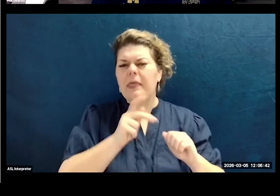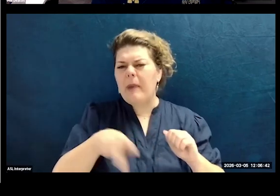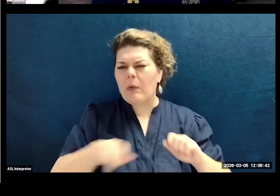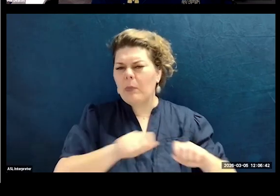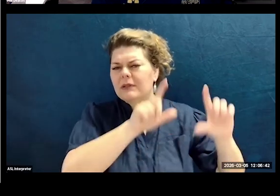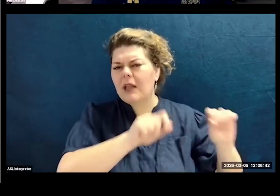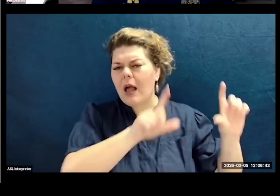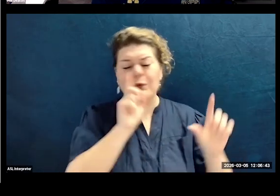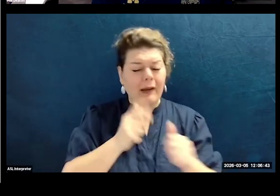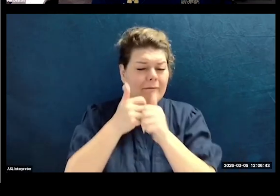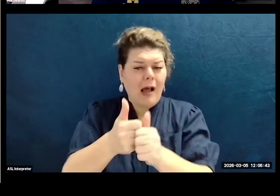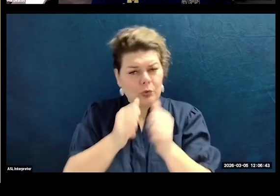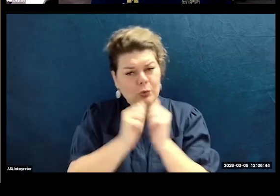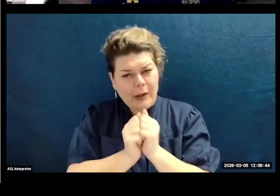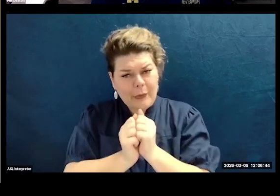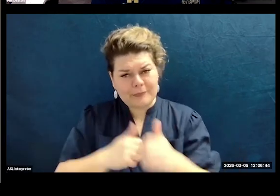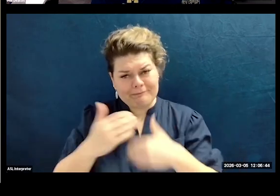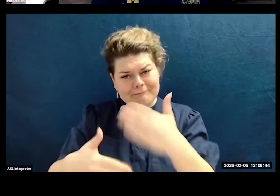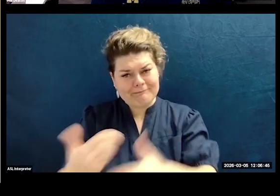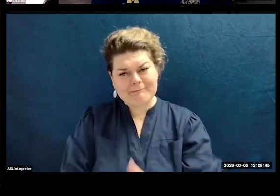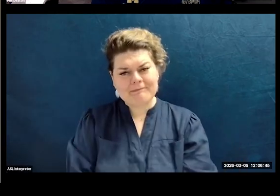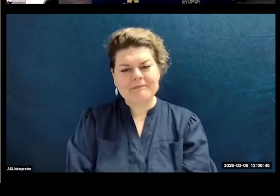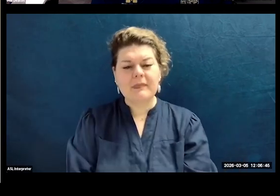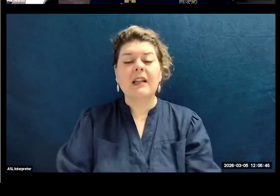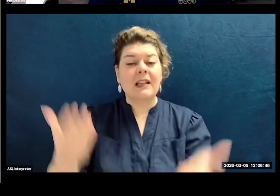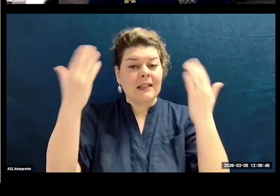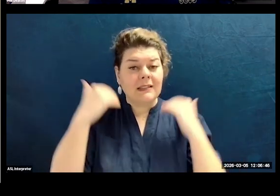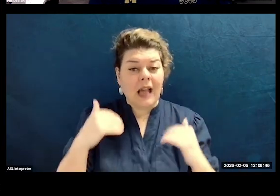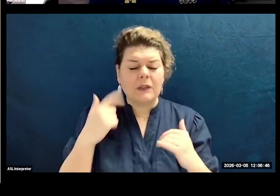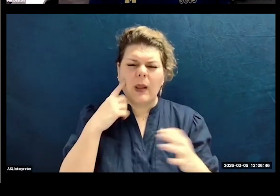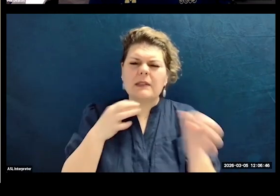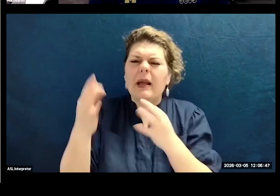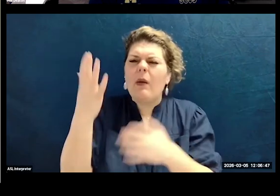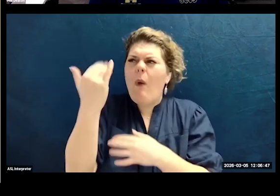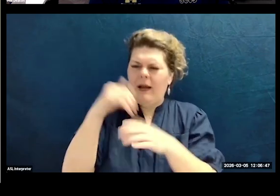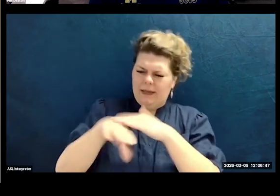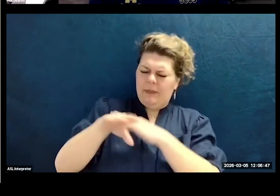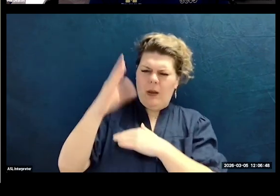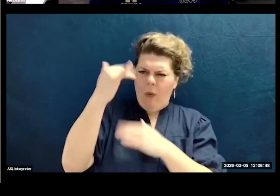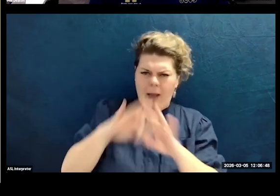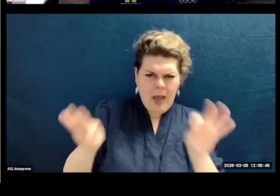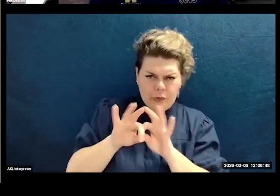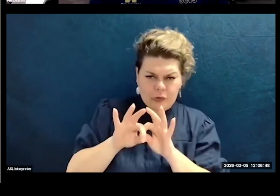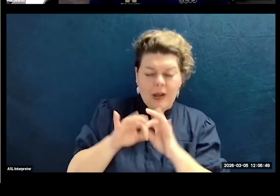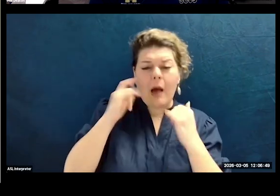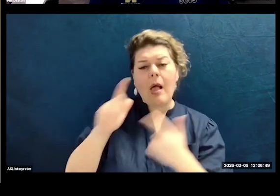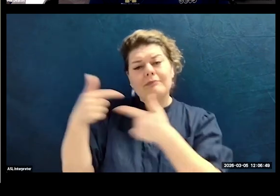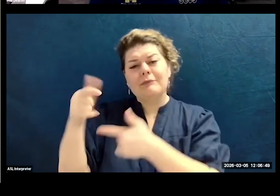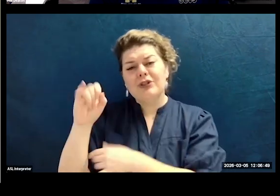as we're going today. So, next we're gonna jump into why accessibility matters and I'm gonna turn it over to Jessica for this section.